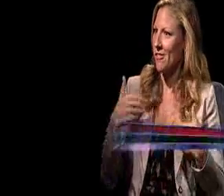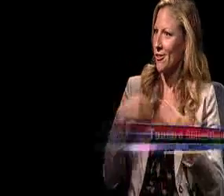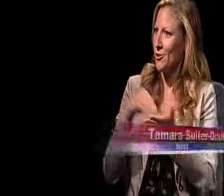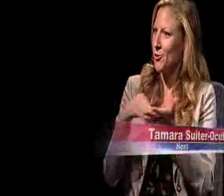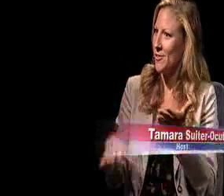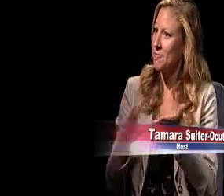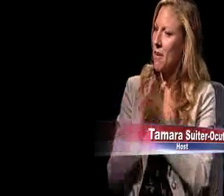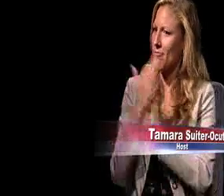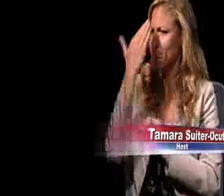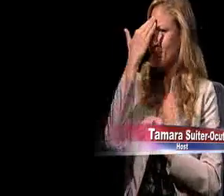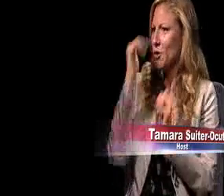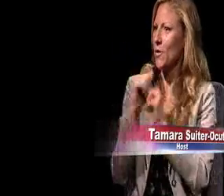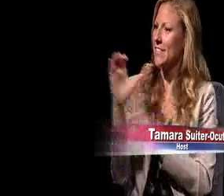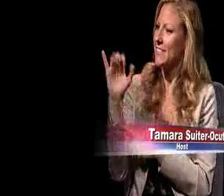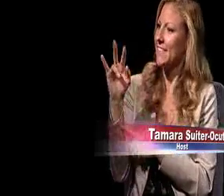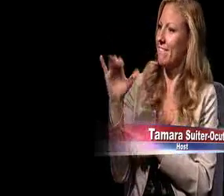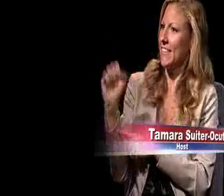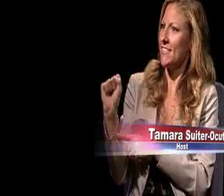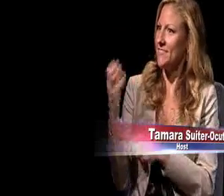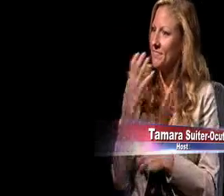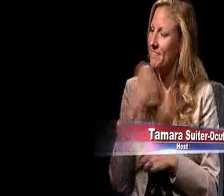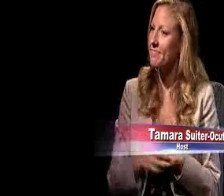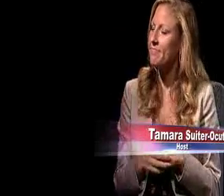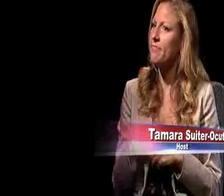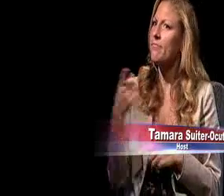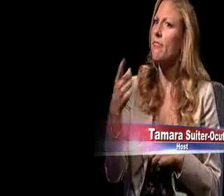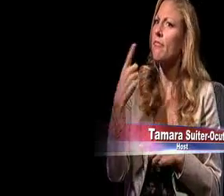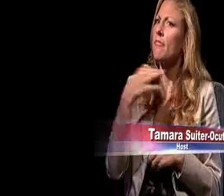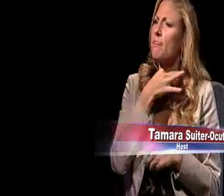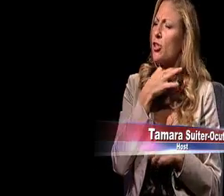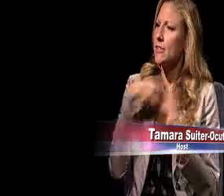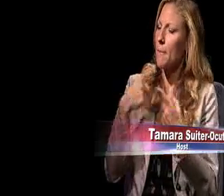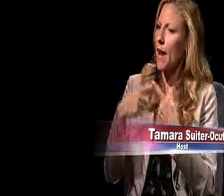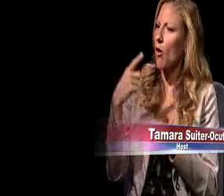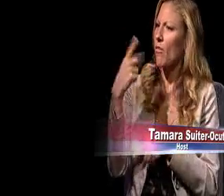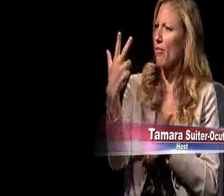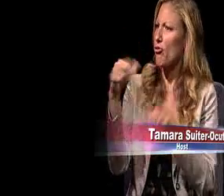It sounds like a really great opportunity for young people to get involved in civics and become more aware.